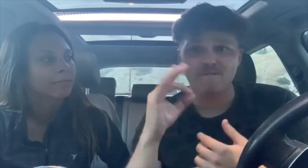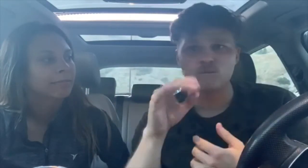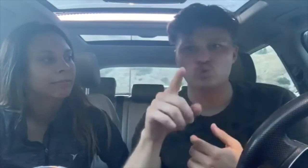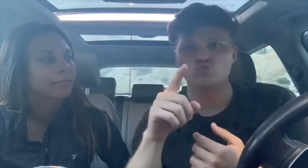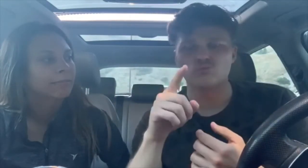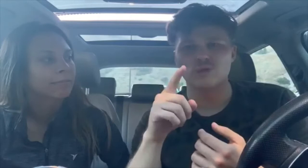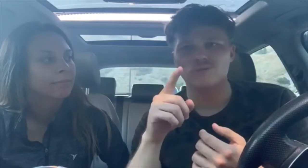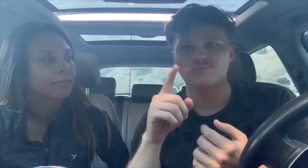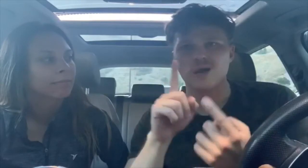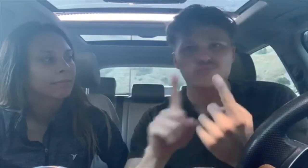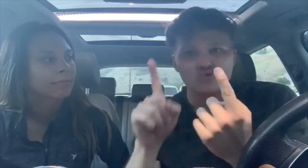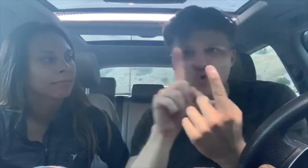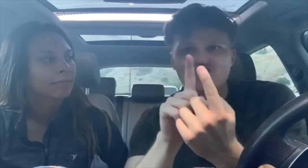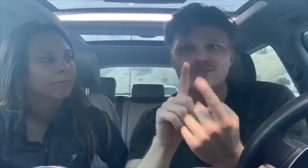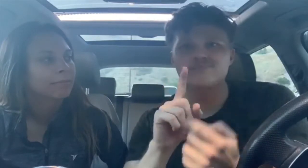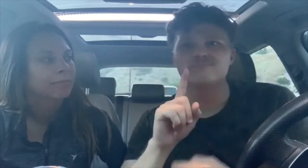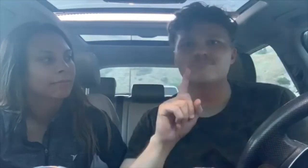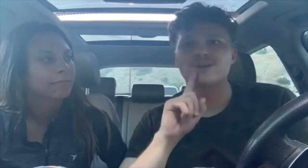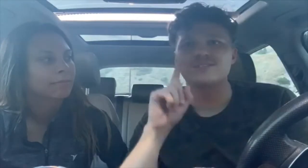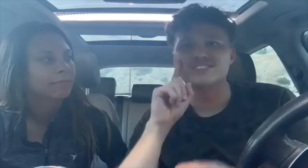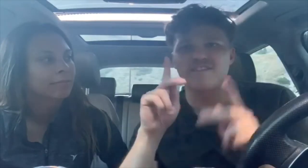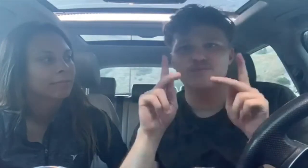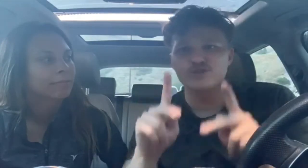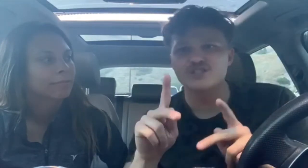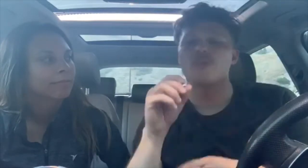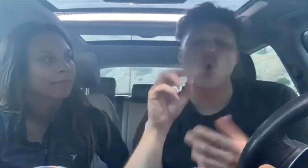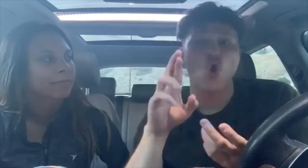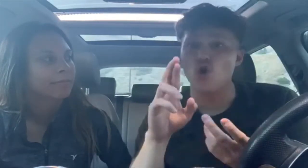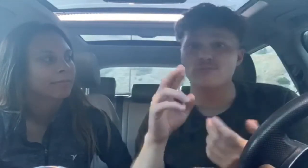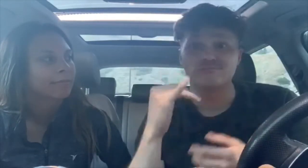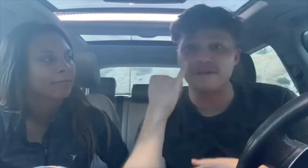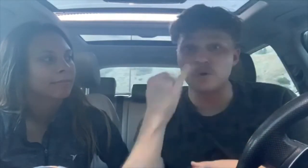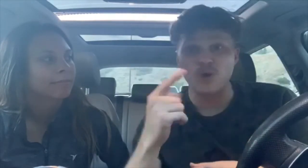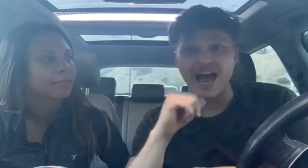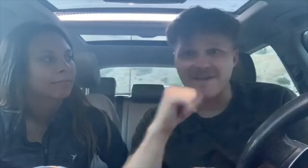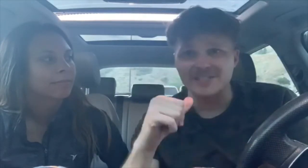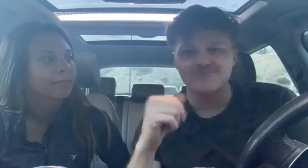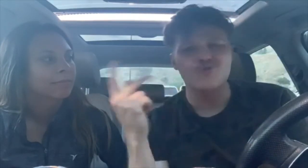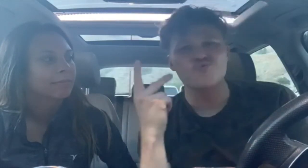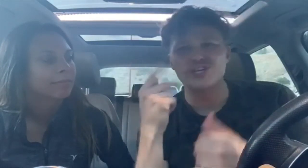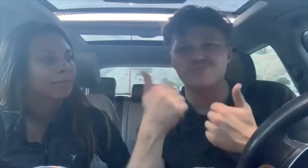of you approaching a deaf person and talking to them. Or, if you haven't, then,